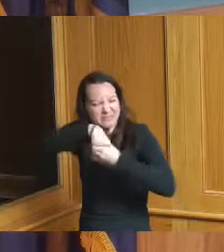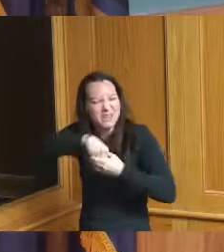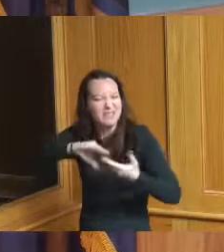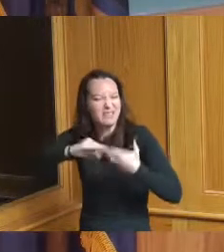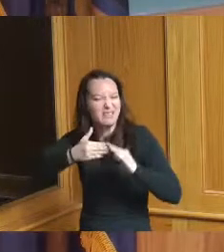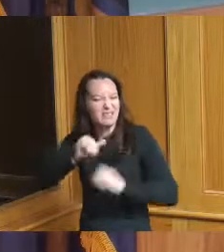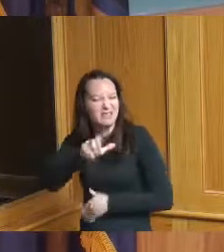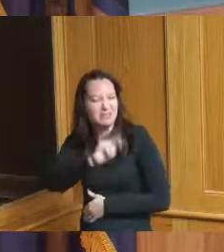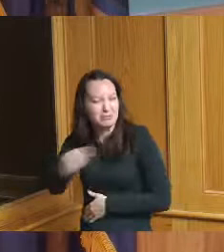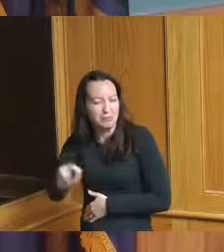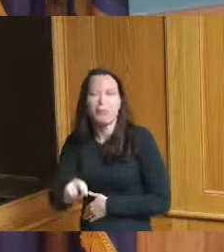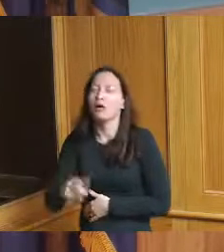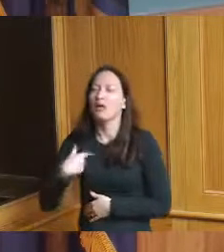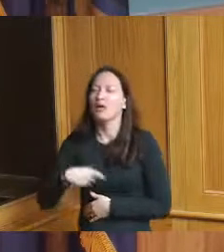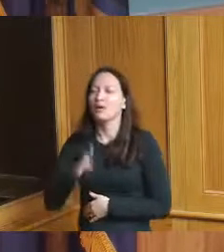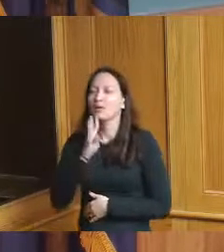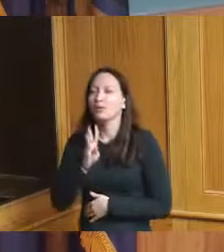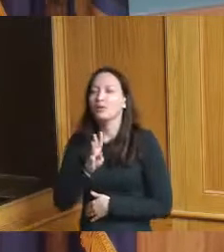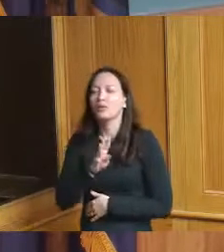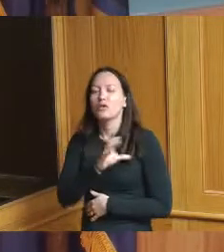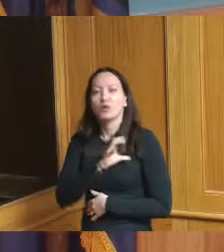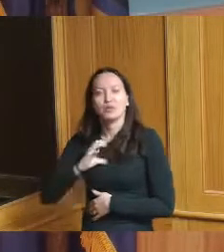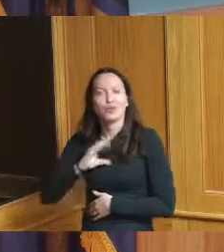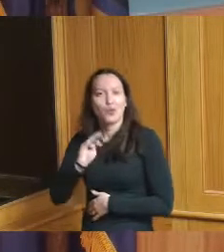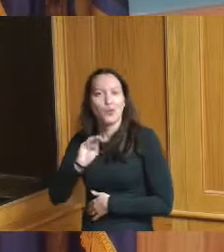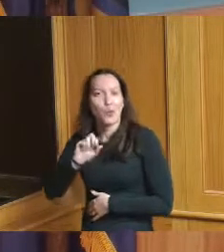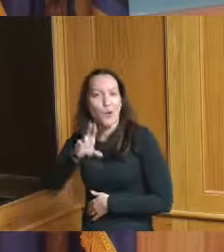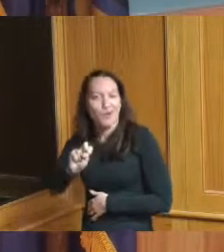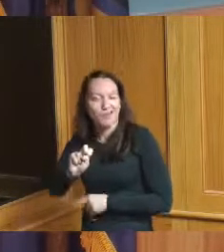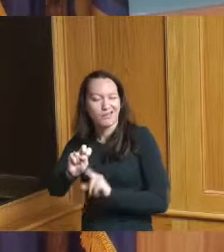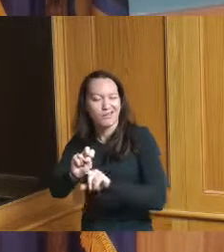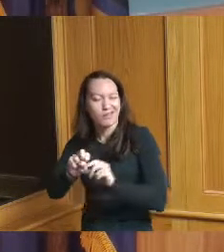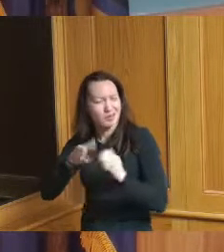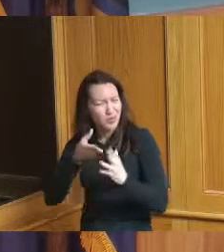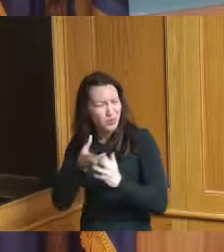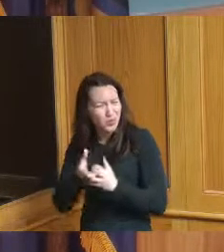I talked to a Commissioner Health Commissioner Moore is that through the city's funding or is